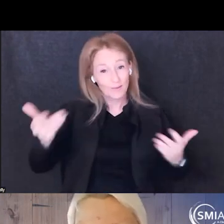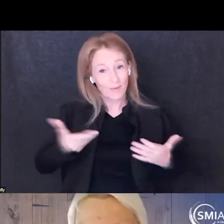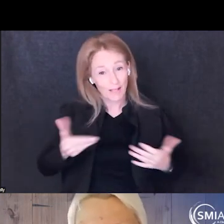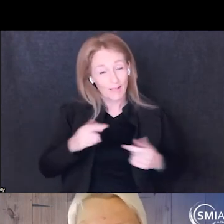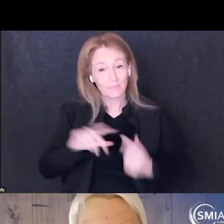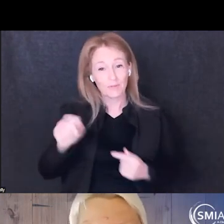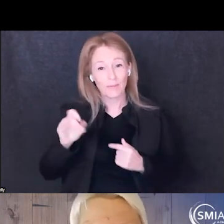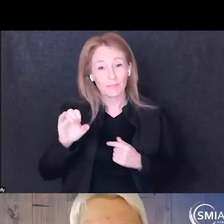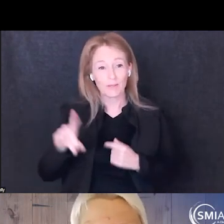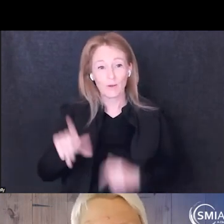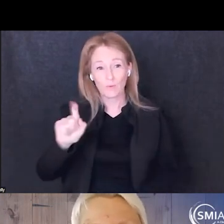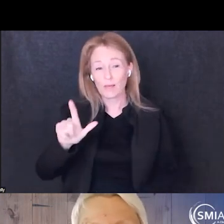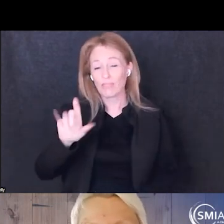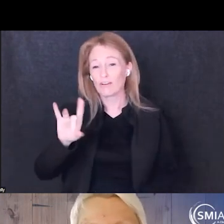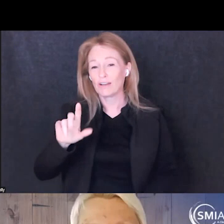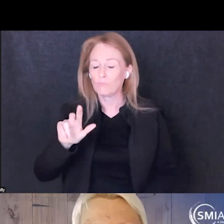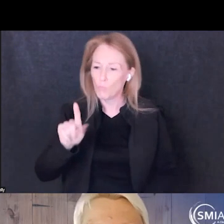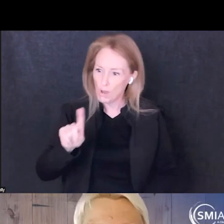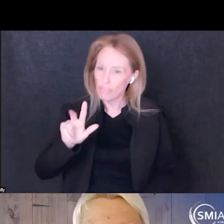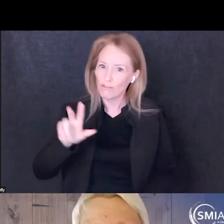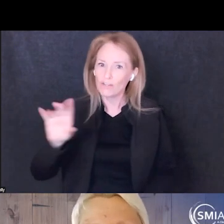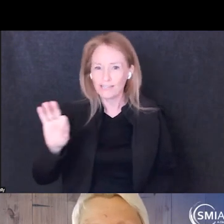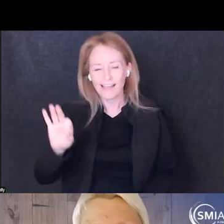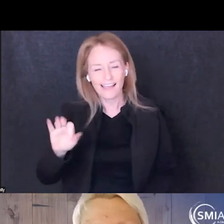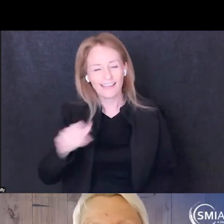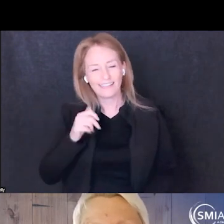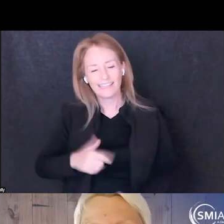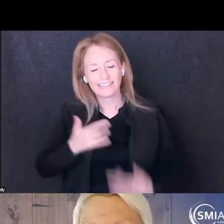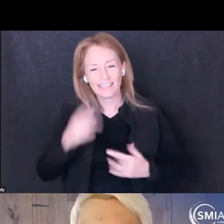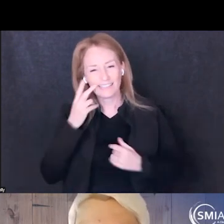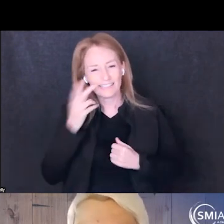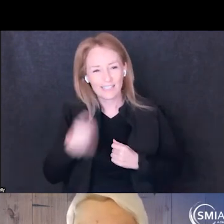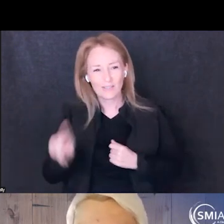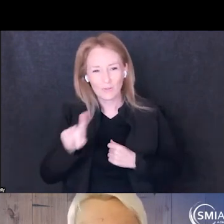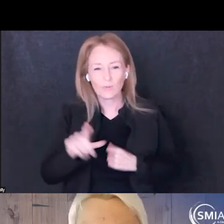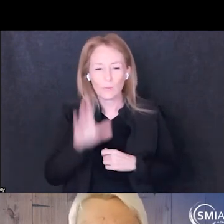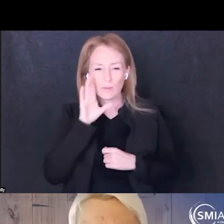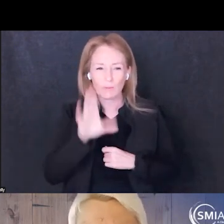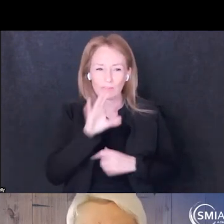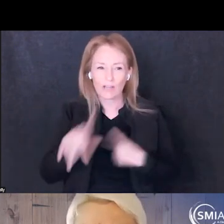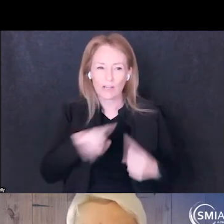WE ARE GOING TO BE TALKING ABOUT CRISIS CARE IN MARYLAND TODAY.